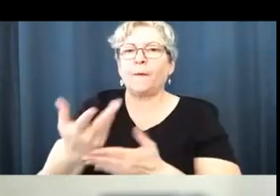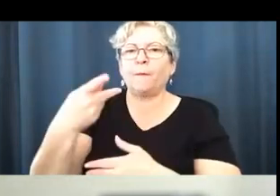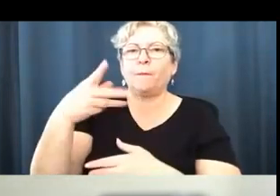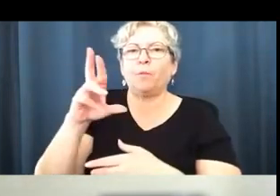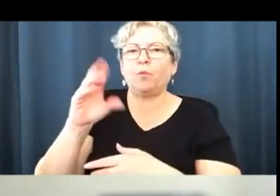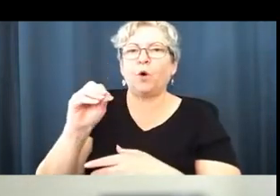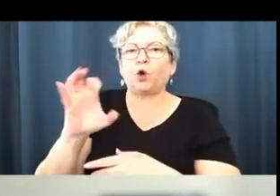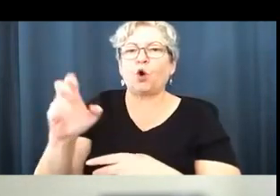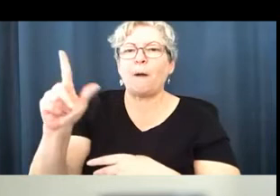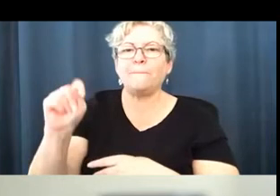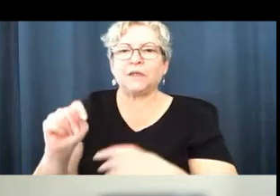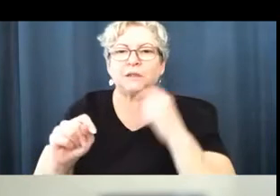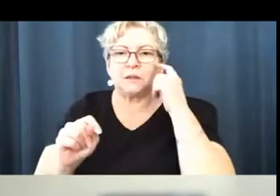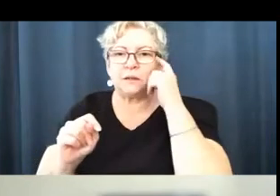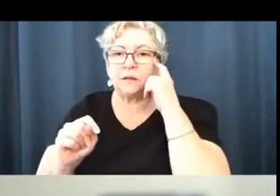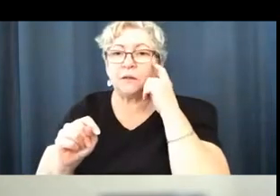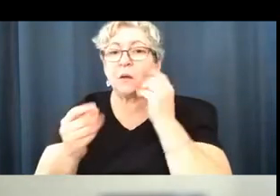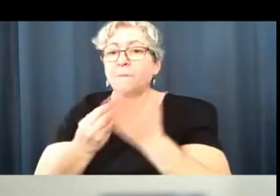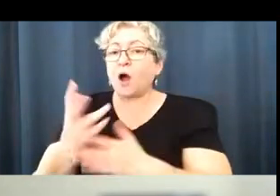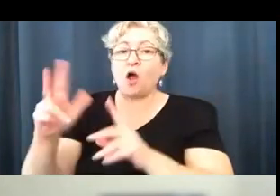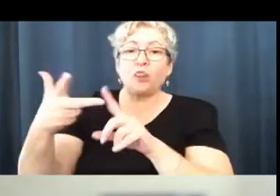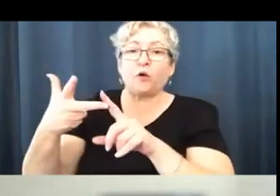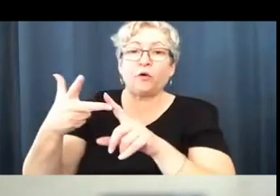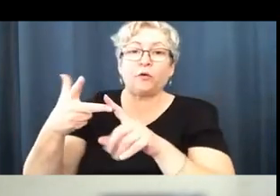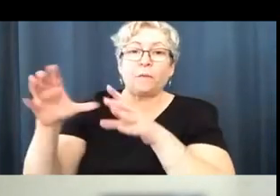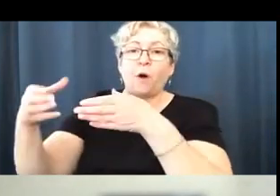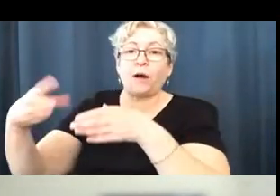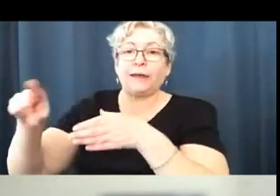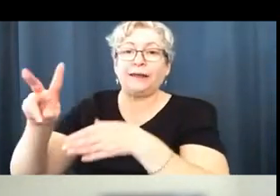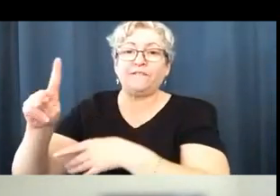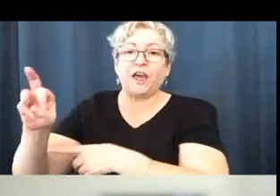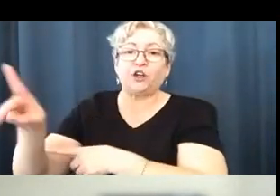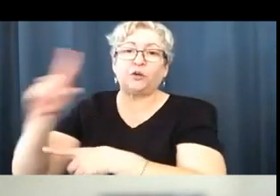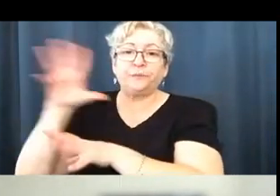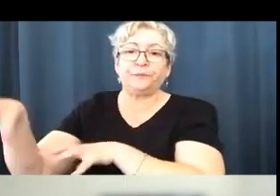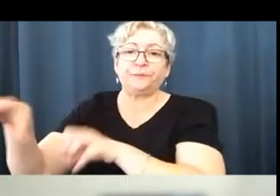You will probably be using some third-party vendors either to design or develop or maybe just buy